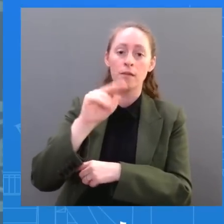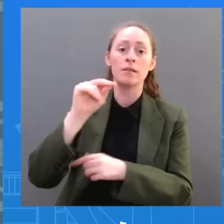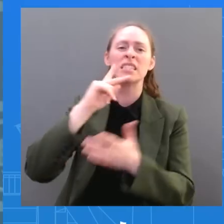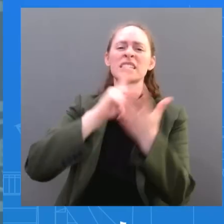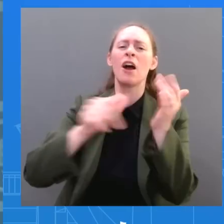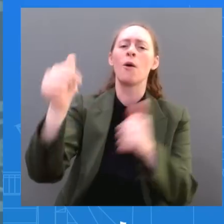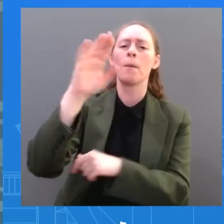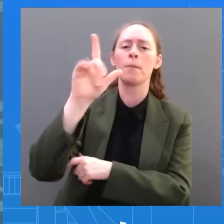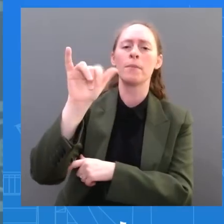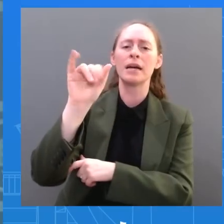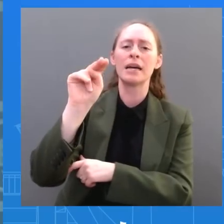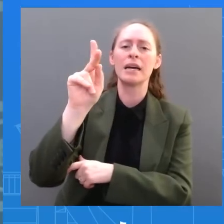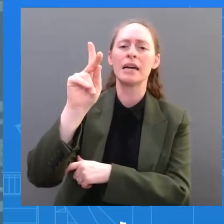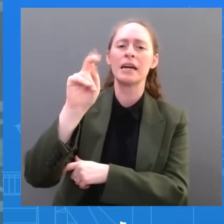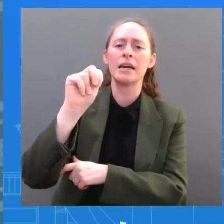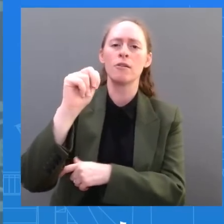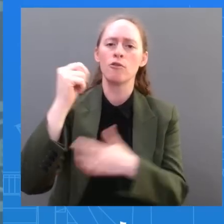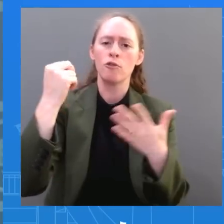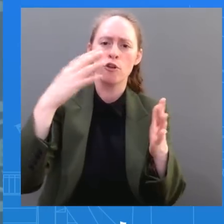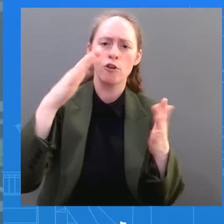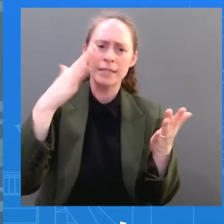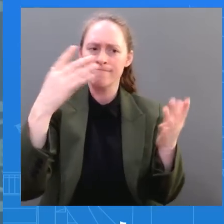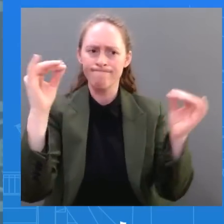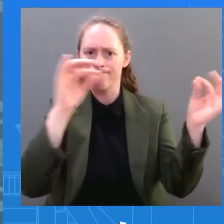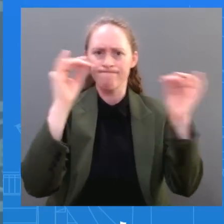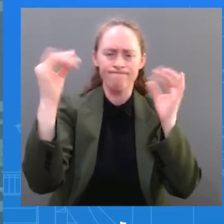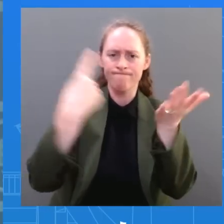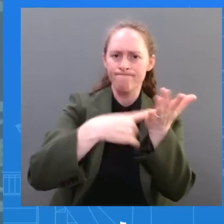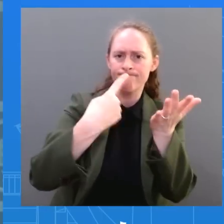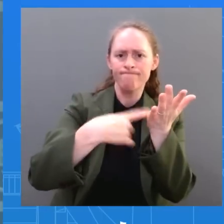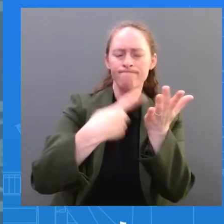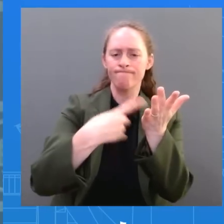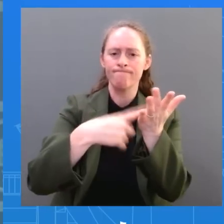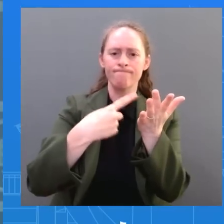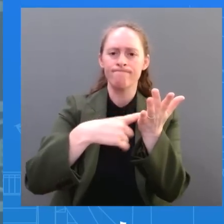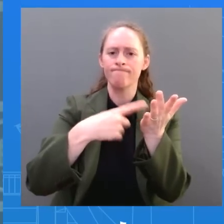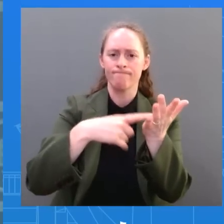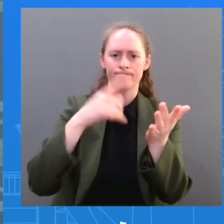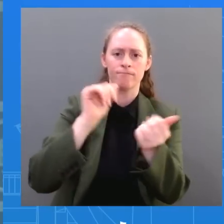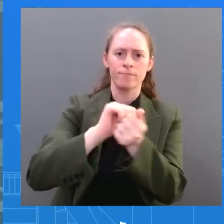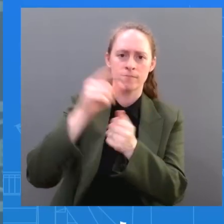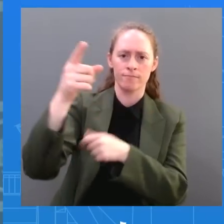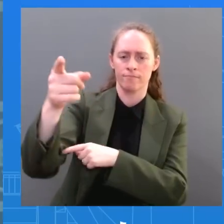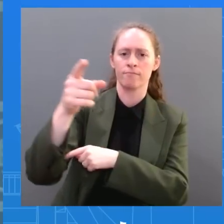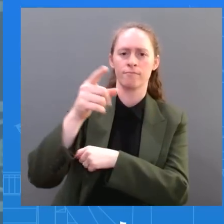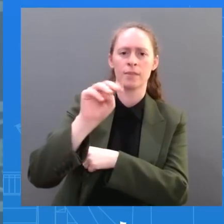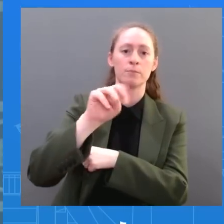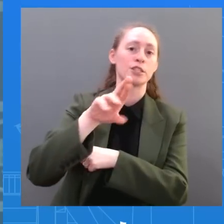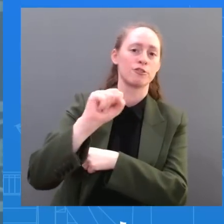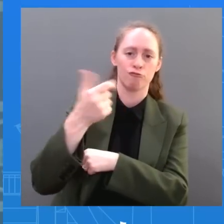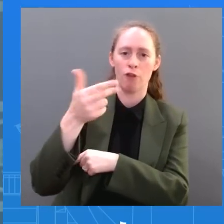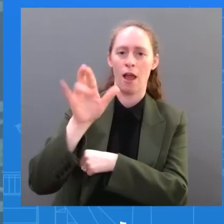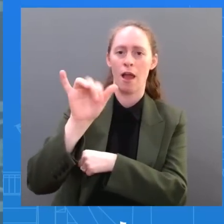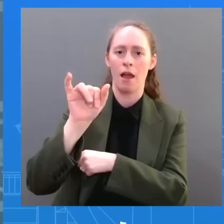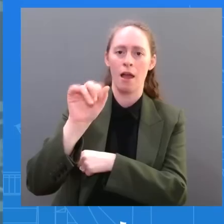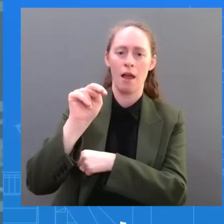and her teammates and her family. And so, we're going to continue to keep that -- that open communication